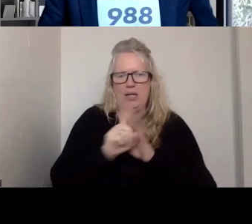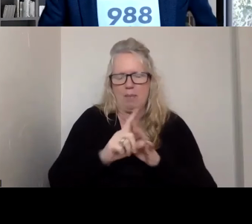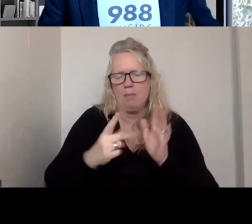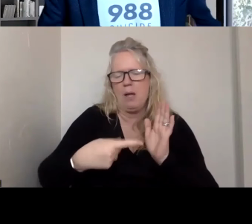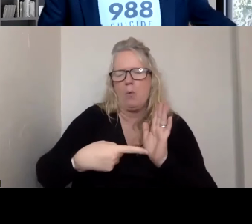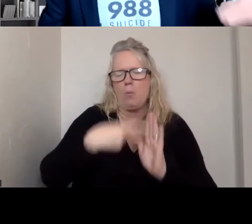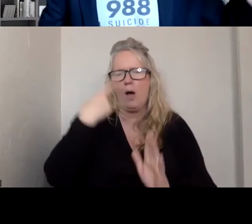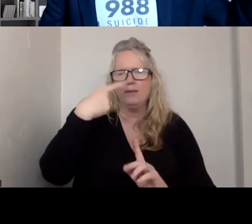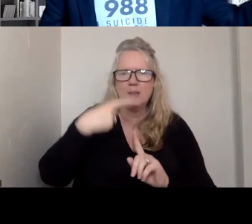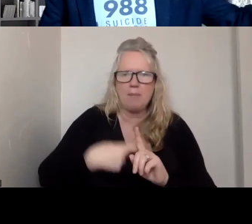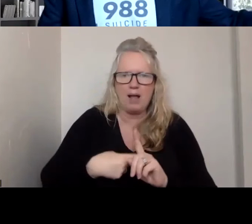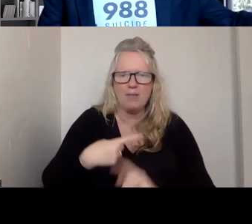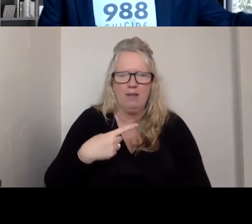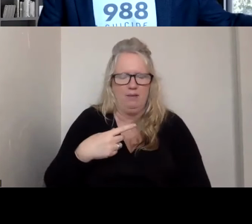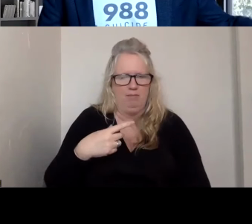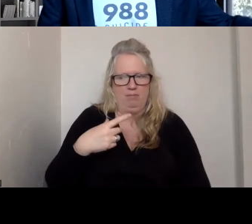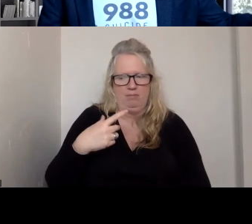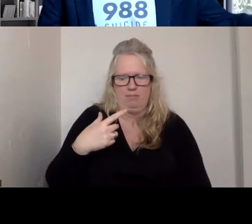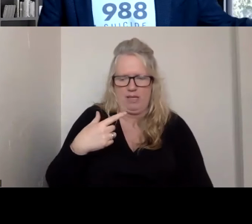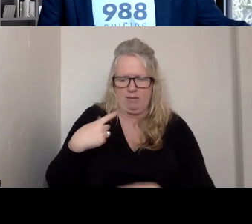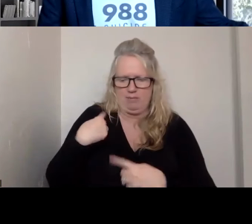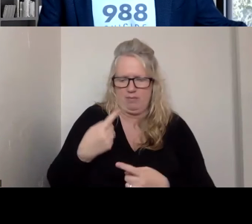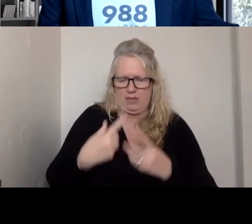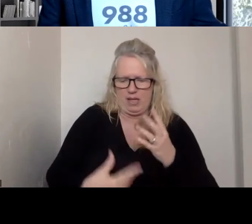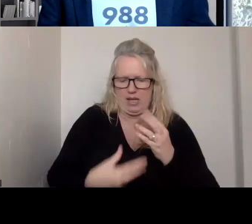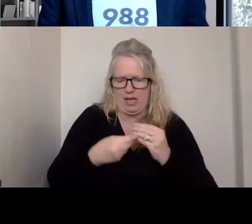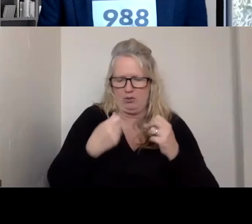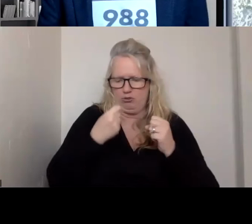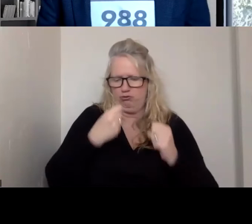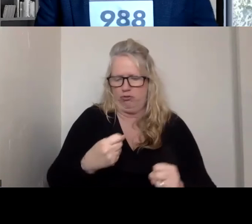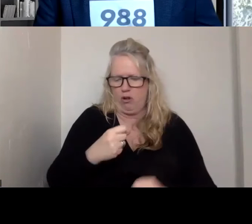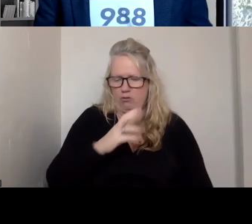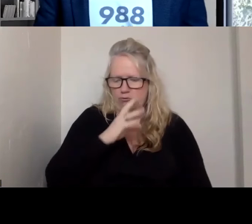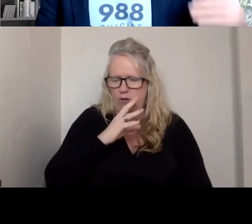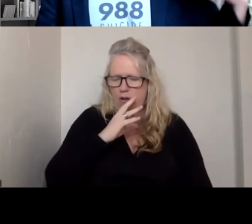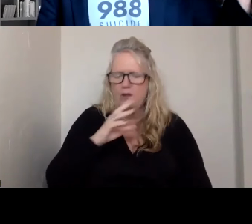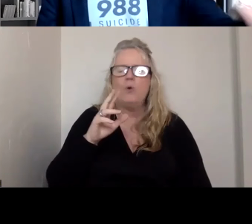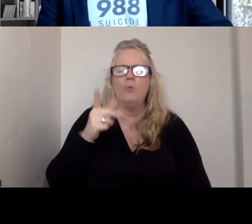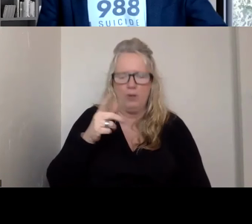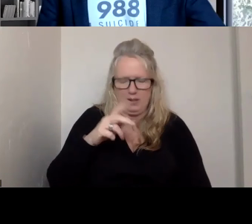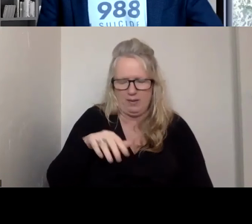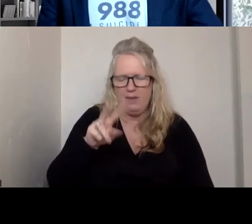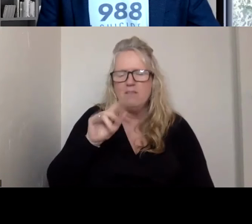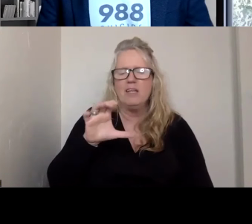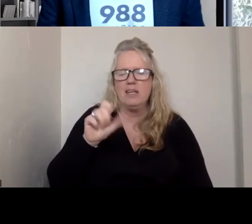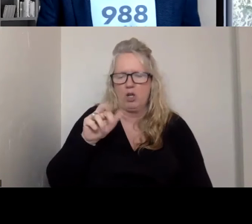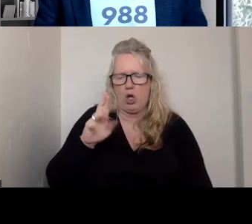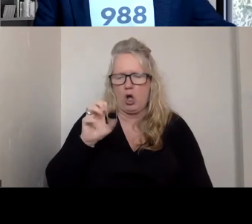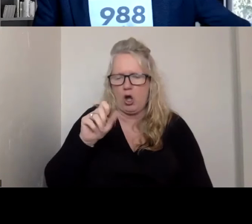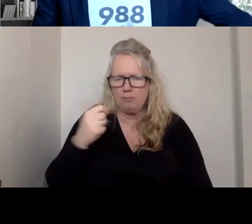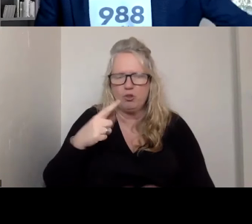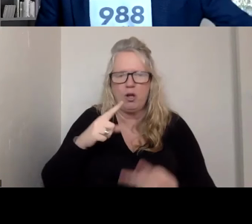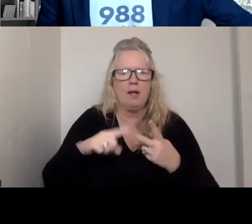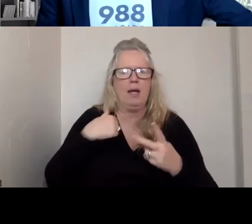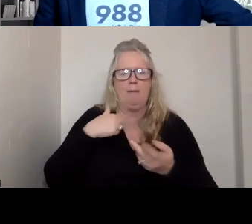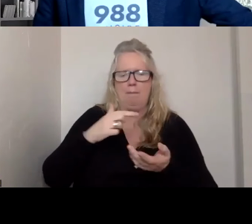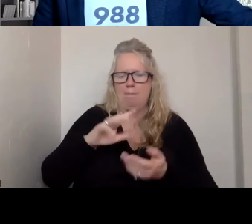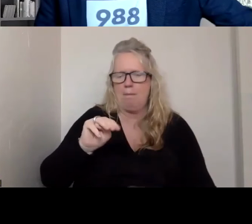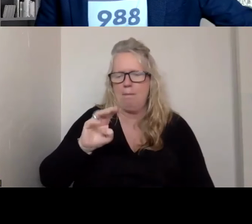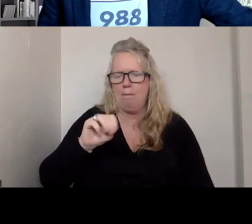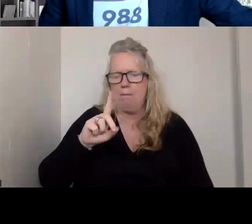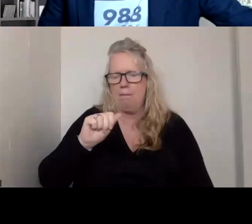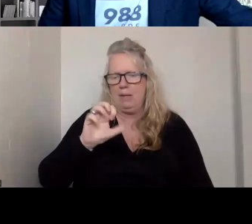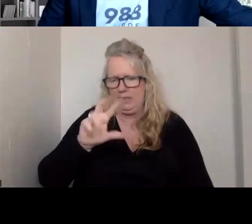MONTH AND WE HAVE ADDED STRONG TALK WITH VIC AND MEDICAID AND THE FINAL SEGMENT